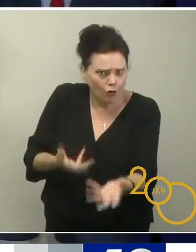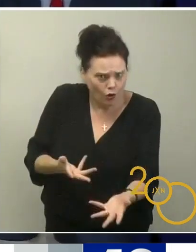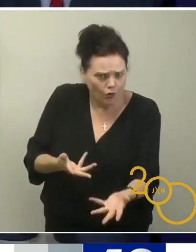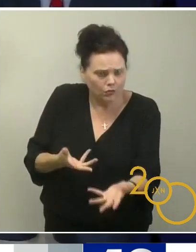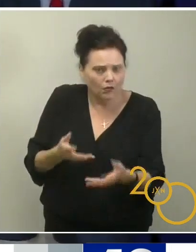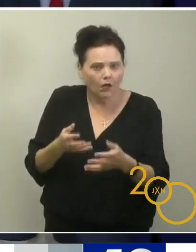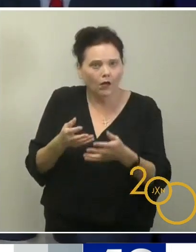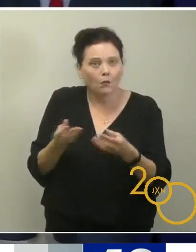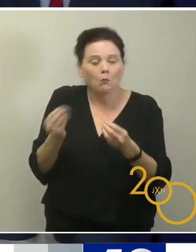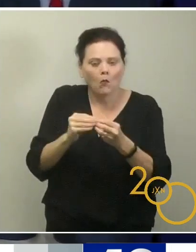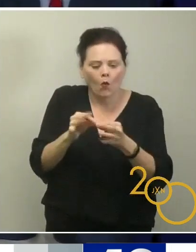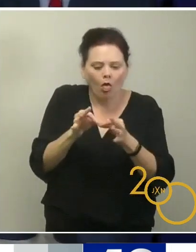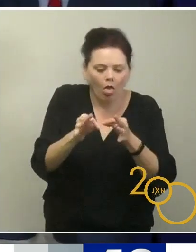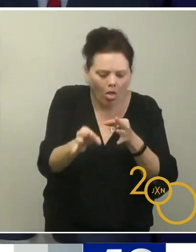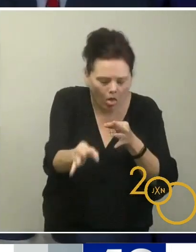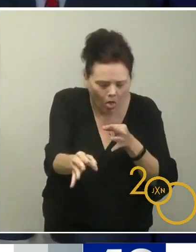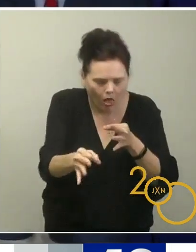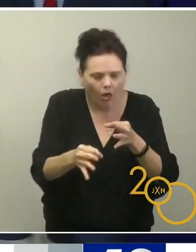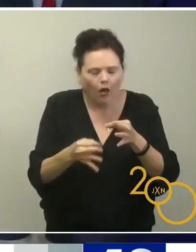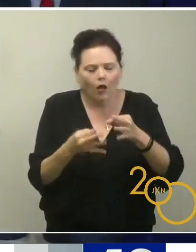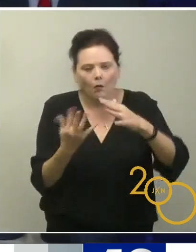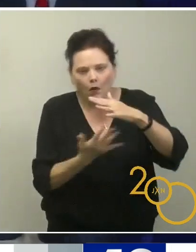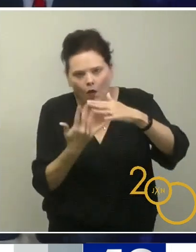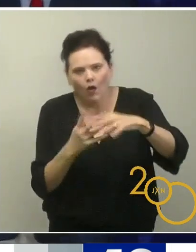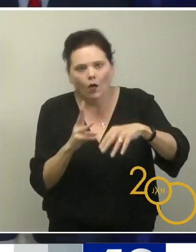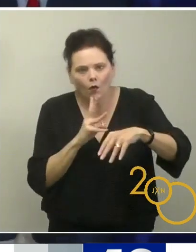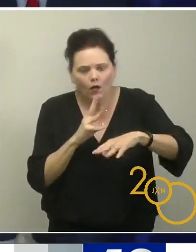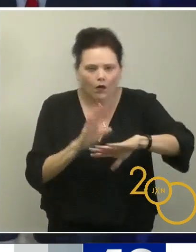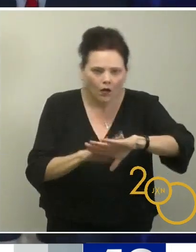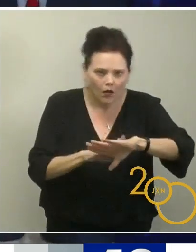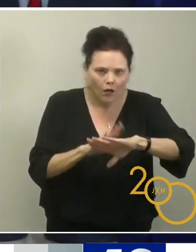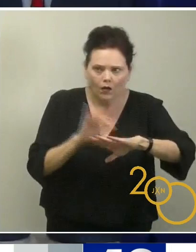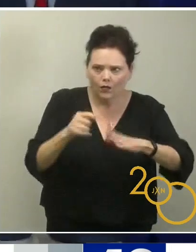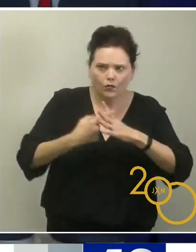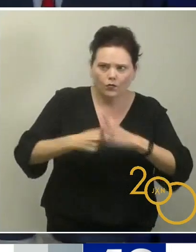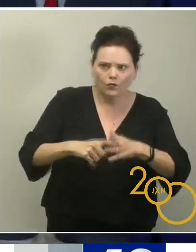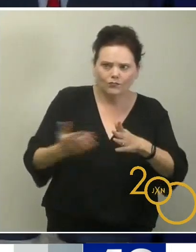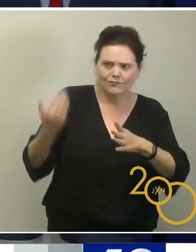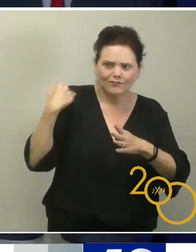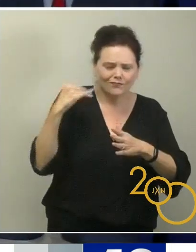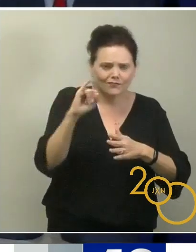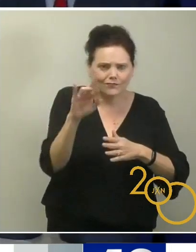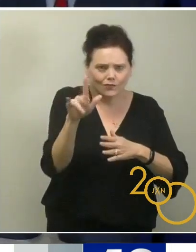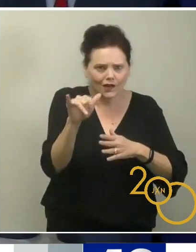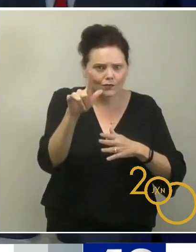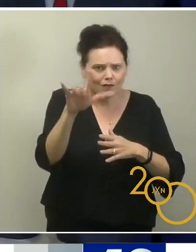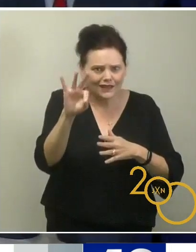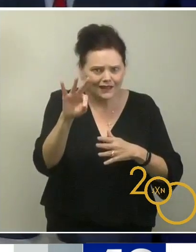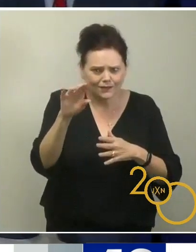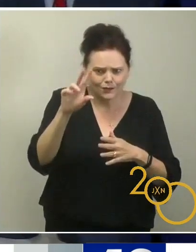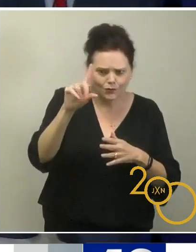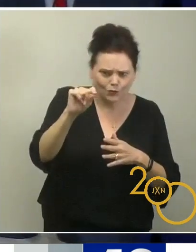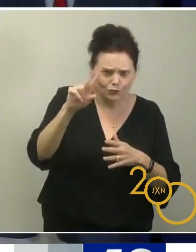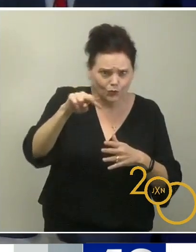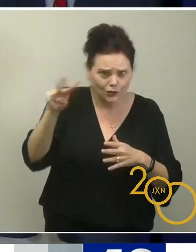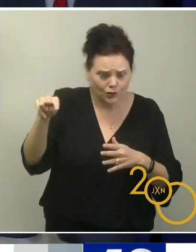FACILITY WHICH HAS LED TO NOT ONLY THE LIKELIHOOD OF A SIGNIFICANT EXTENSION IN THE